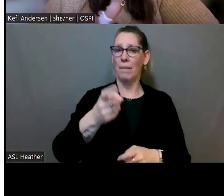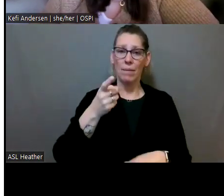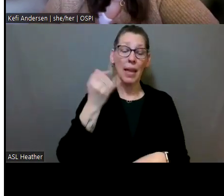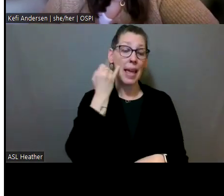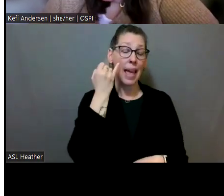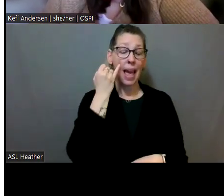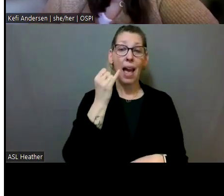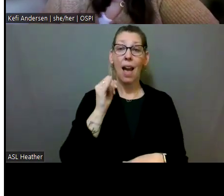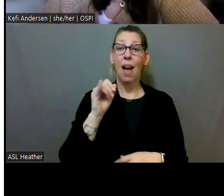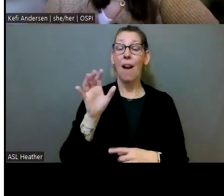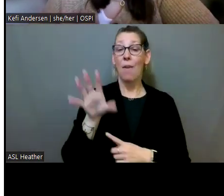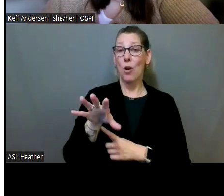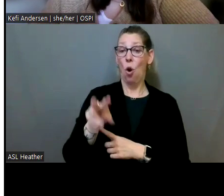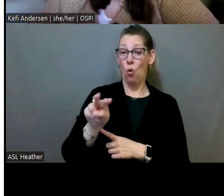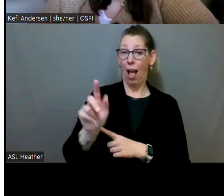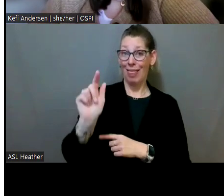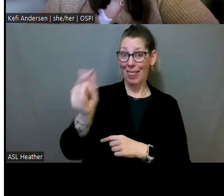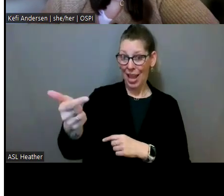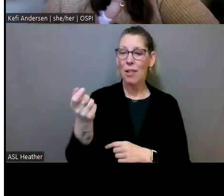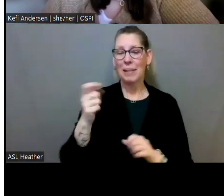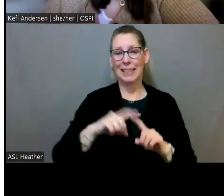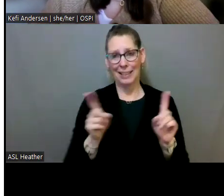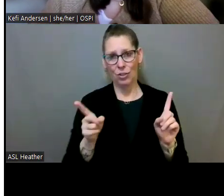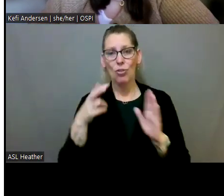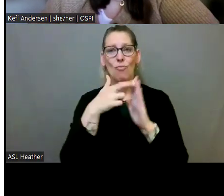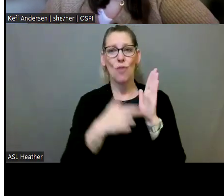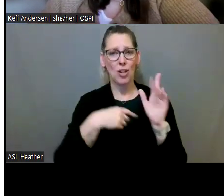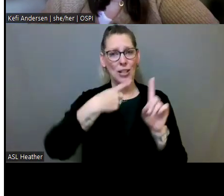the process changes a little bit - you register each month for clock hours in